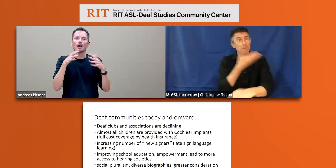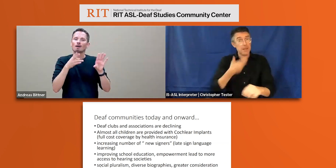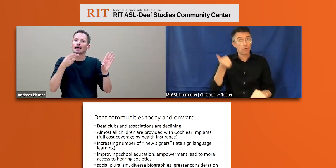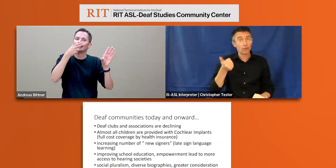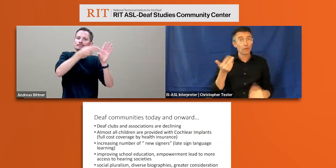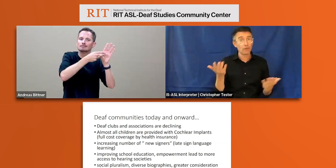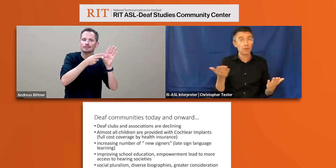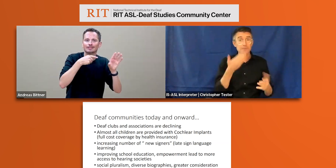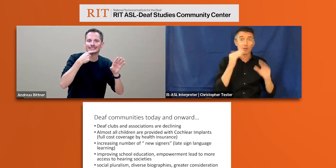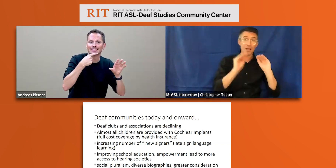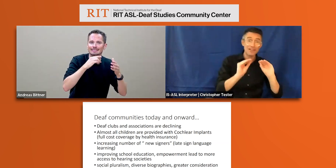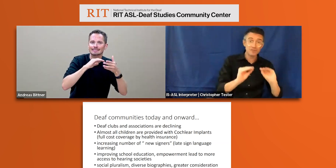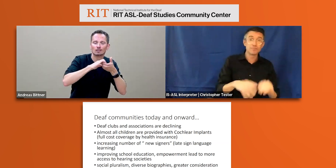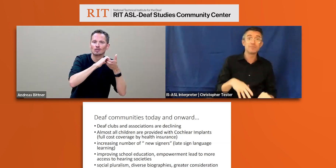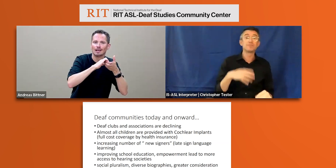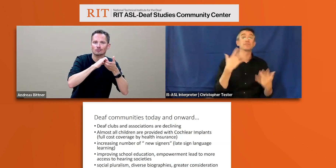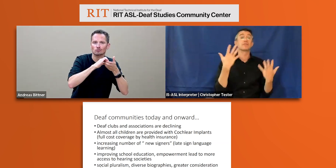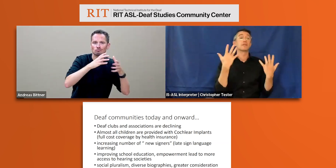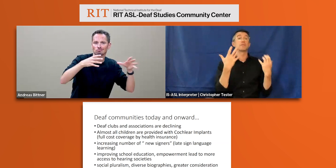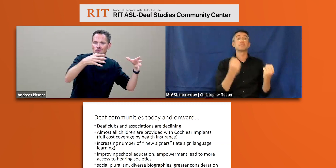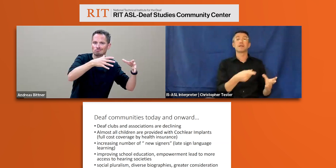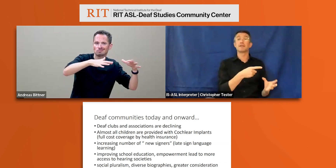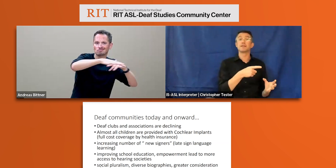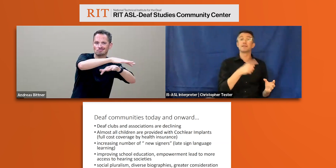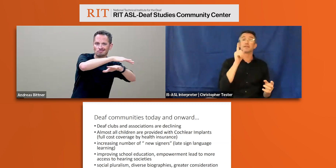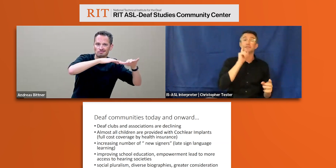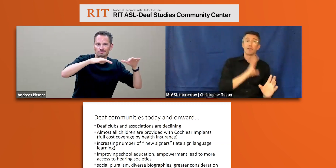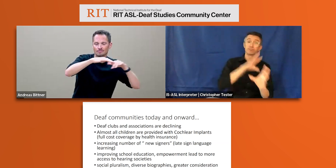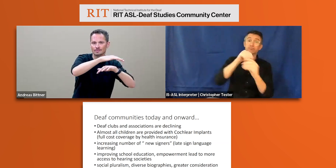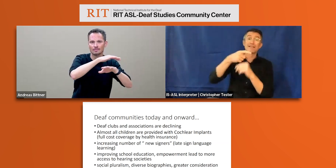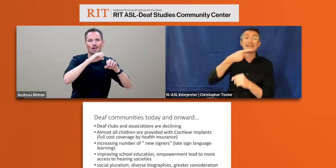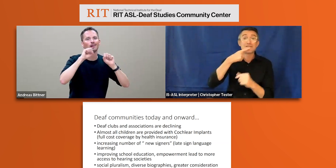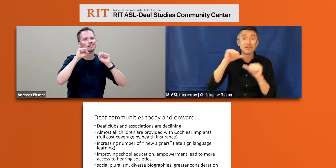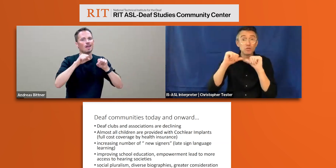and continuing to sign. Our education system has improved.